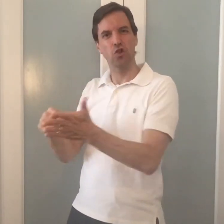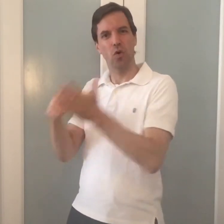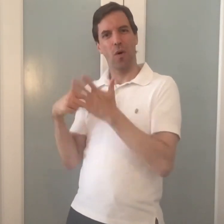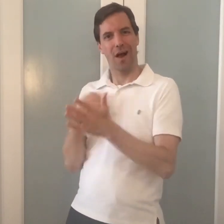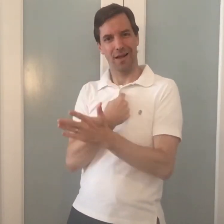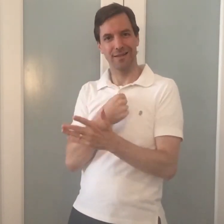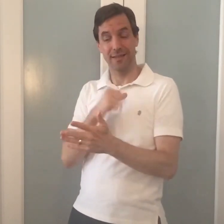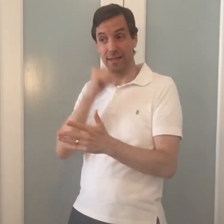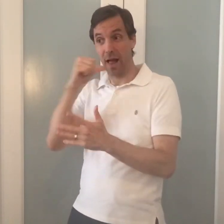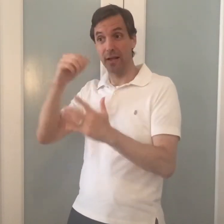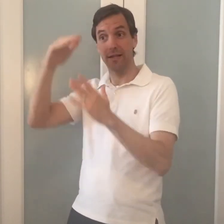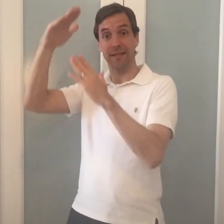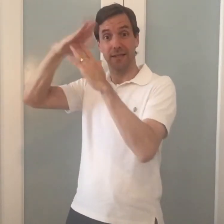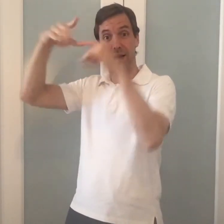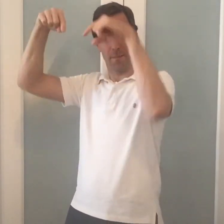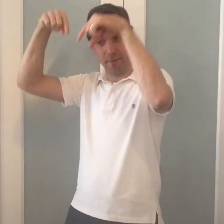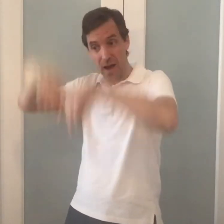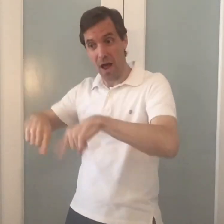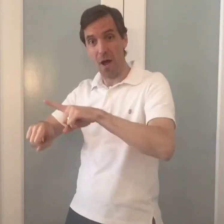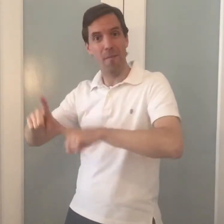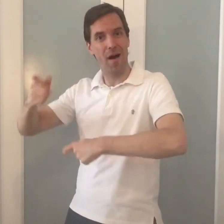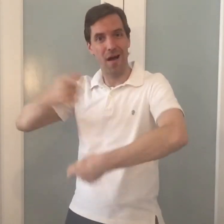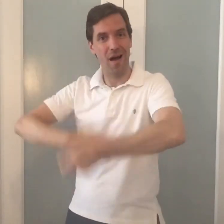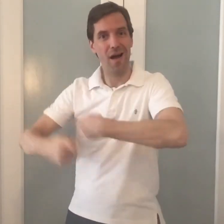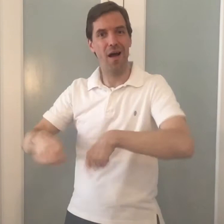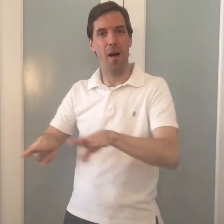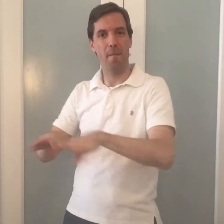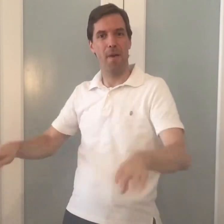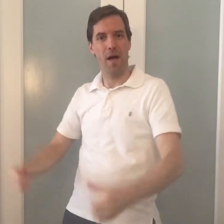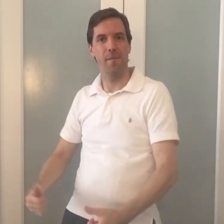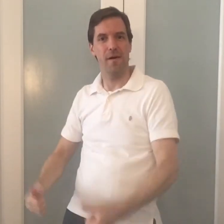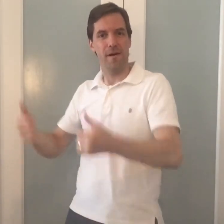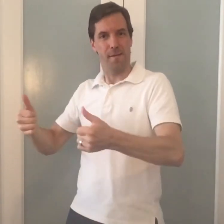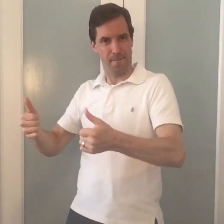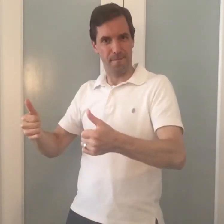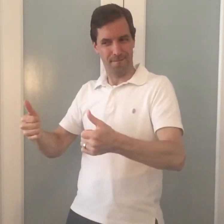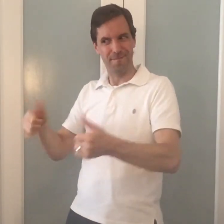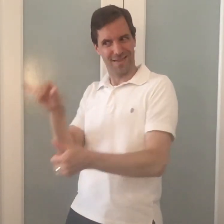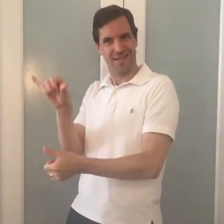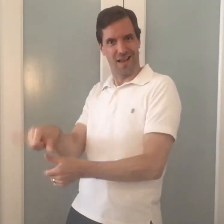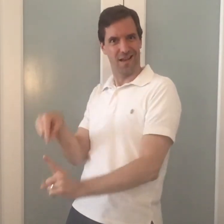but we can use math to let the data show us! This is not a top-down approach,